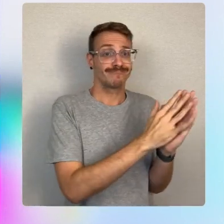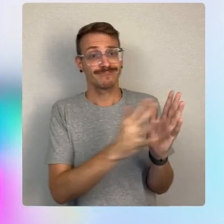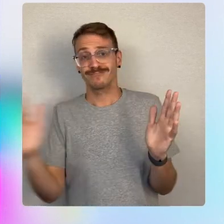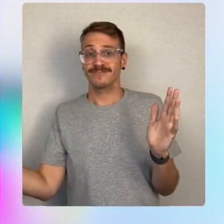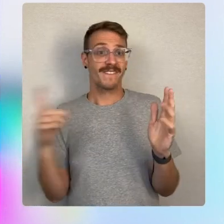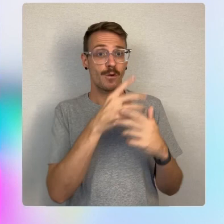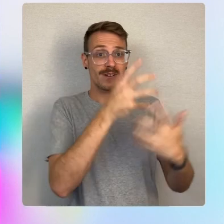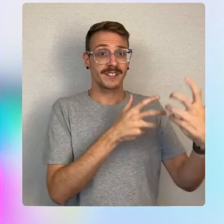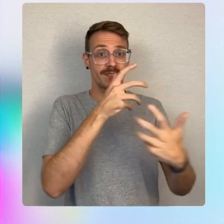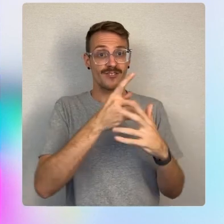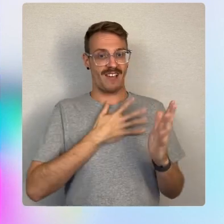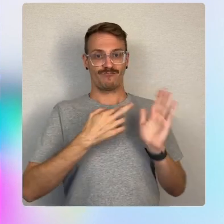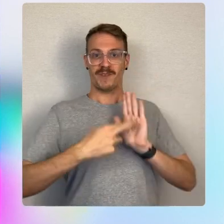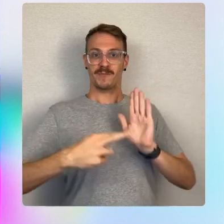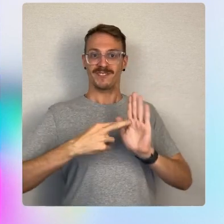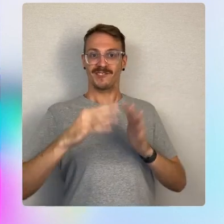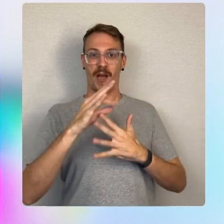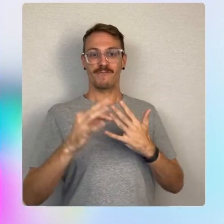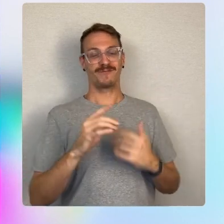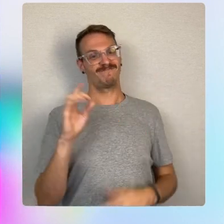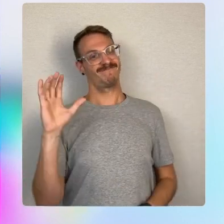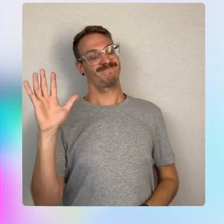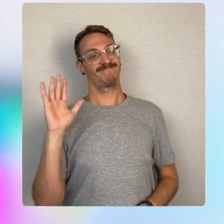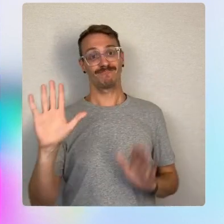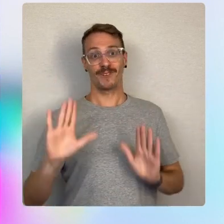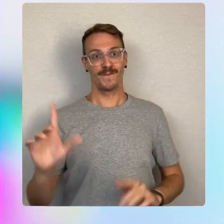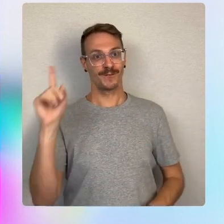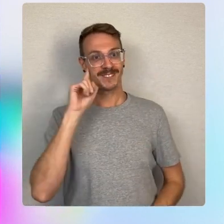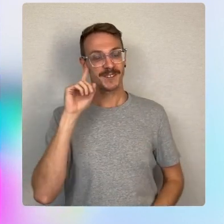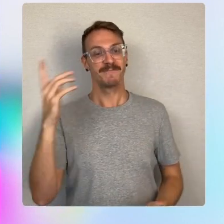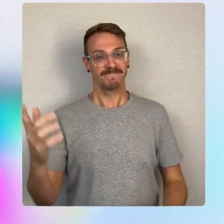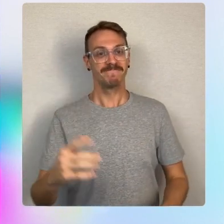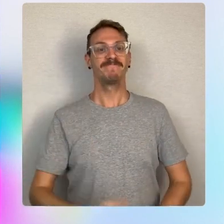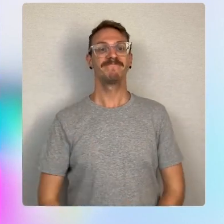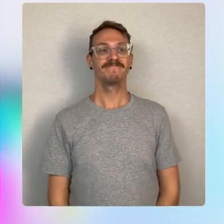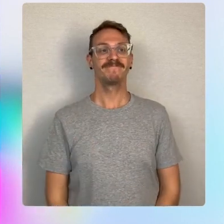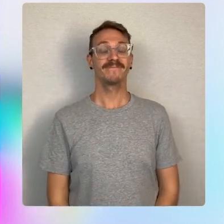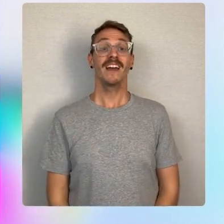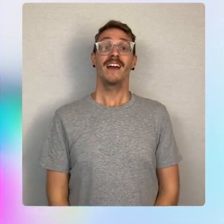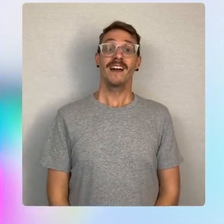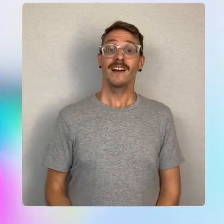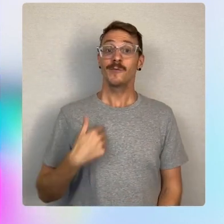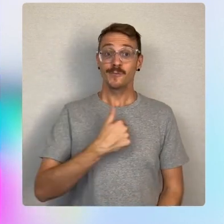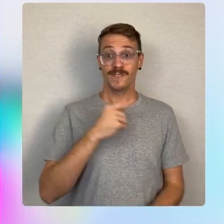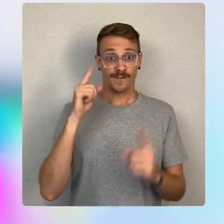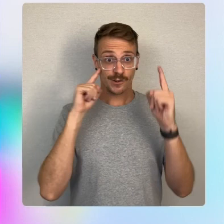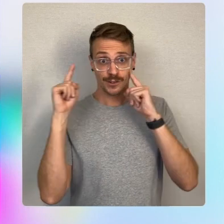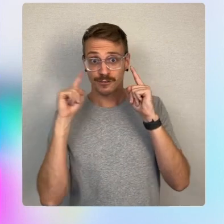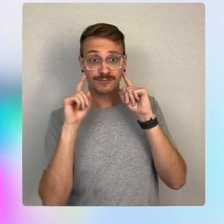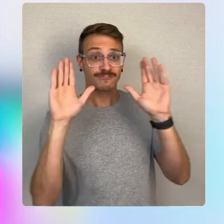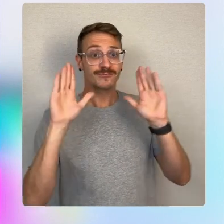and representation options. It's really wonderful to hear. And we've heard all these great tips